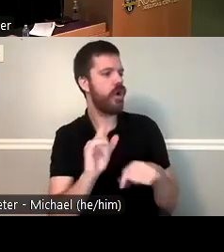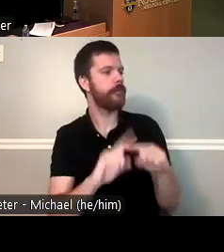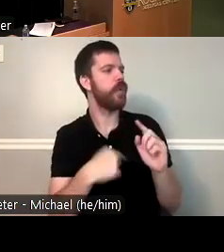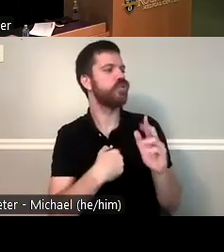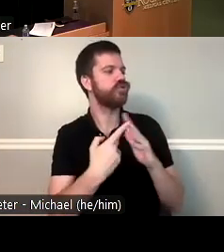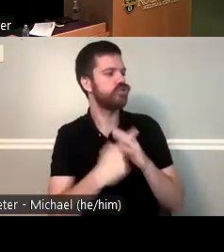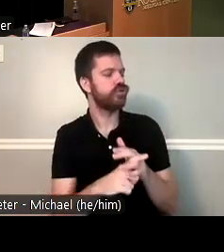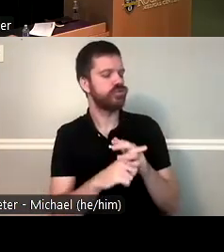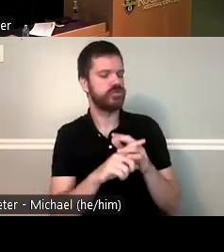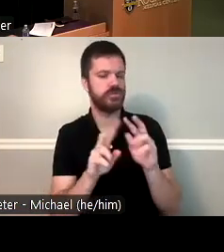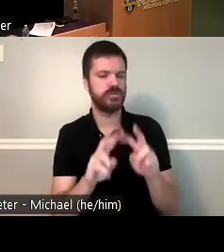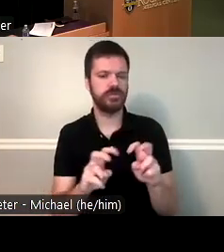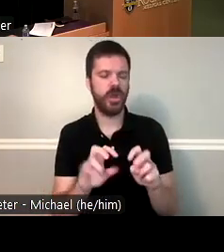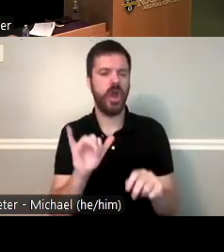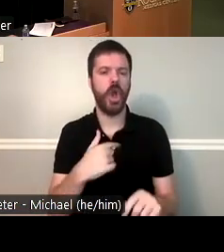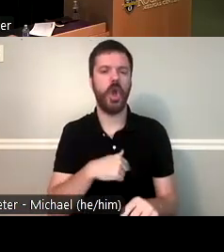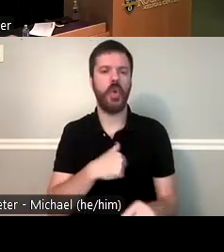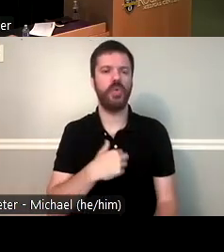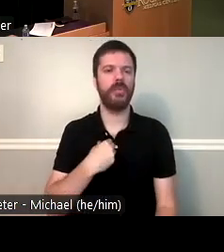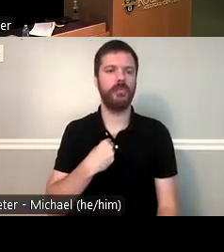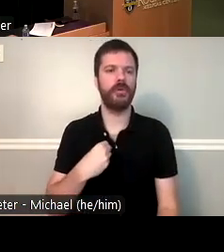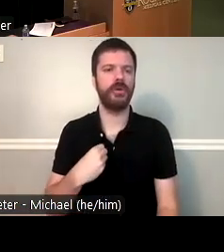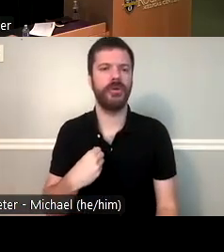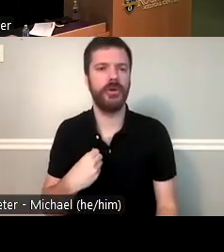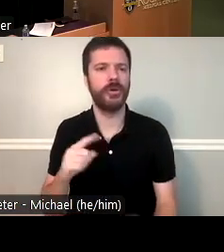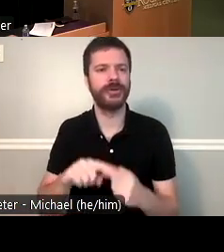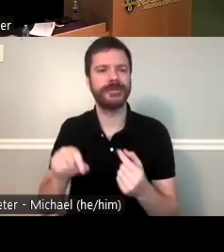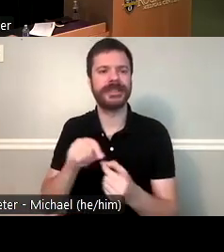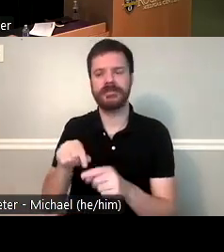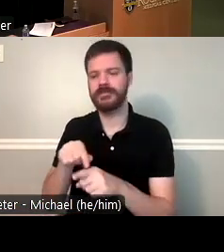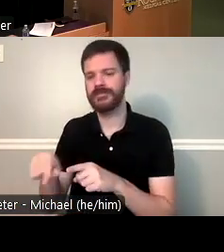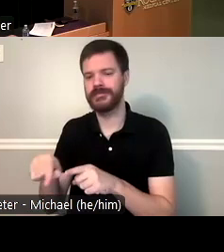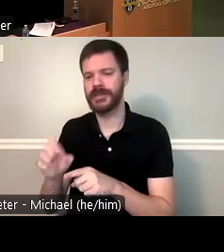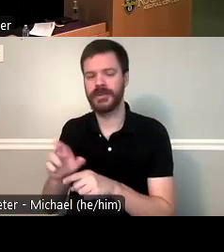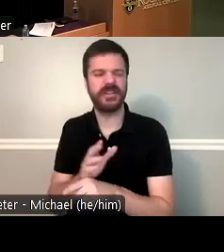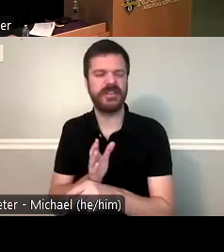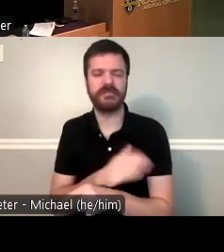we're drawn toward certain specializations or away from others or that there are things